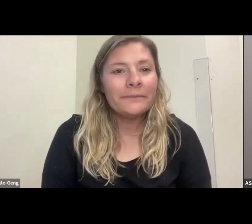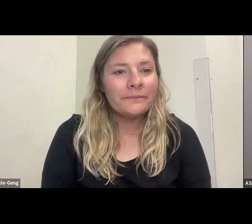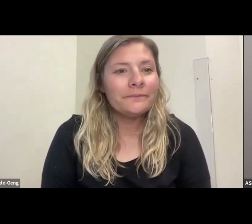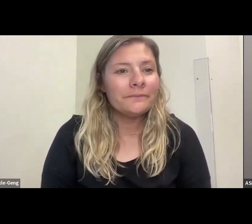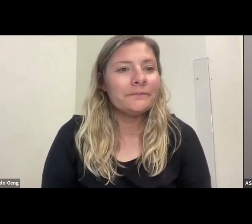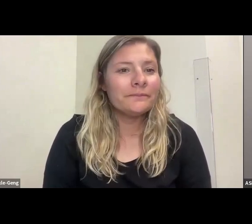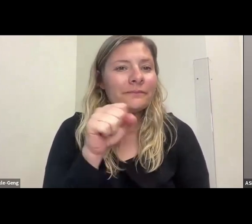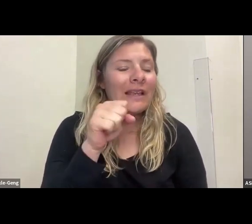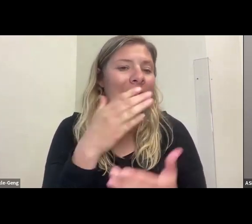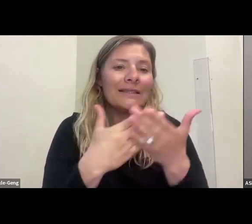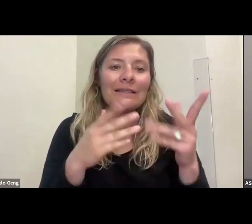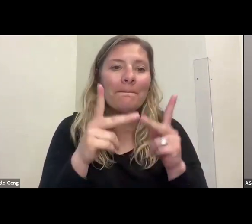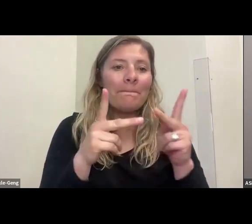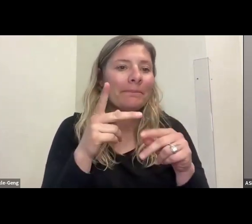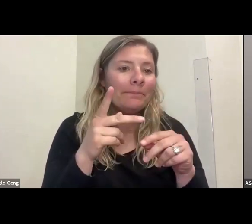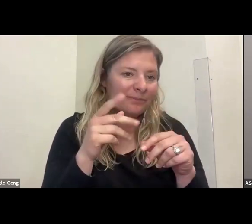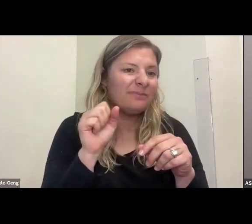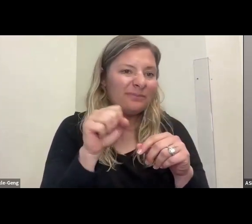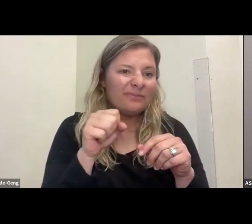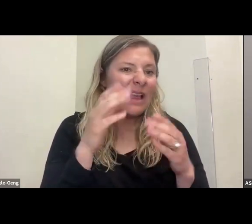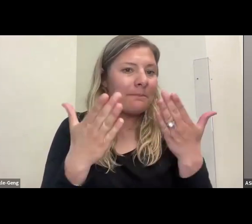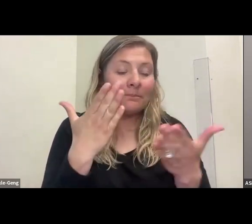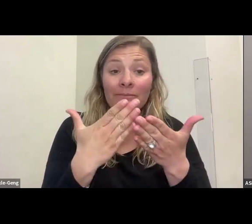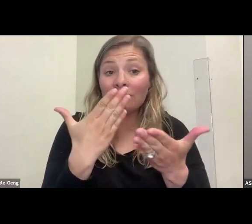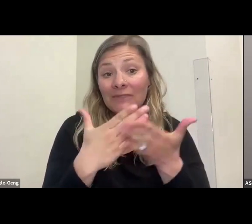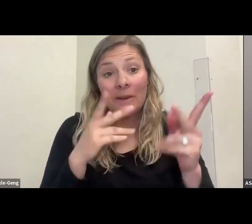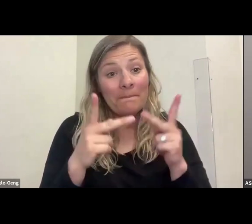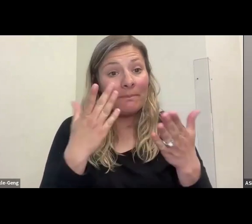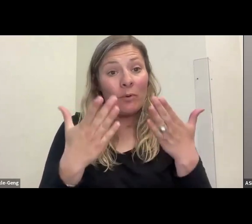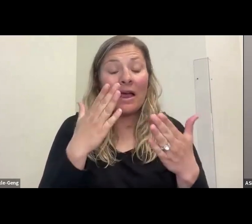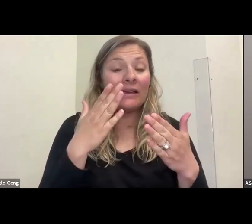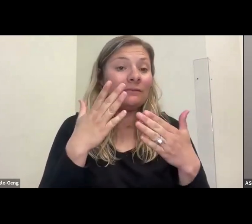ASL Interpreter (Tailyn): I wonder if that would work? Yeah. yeah, yeah.